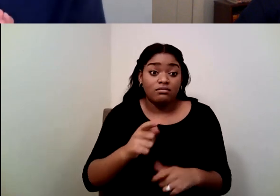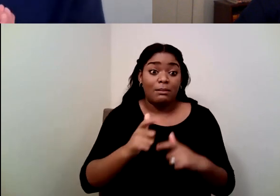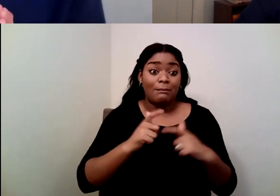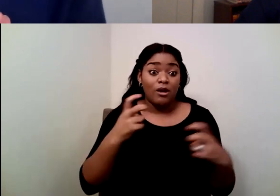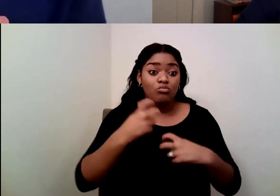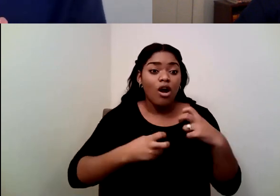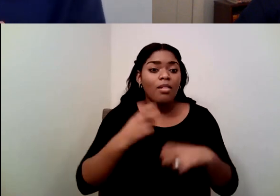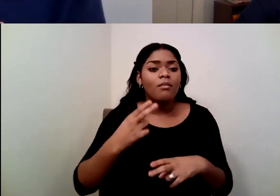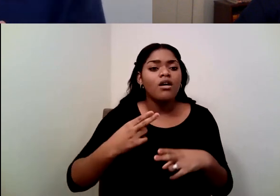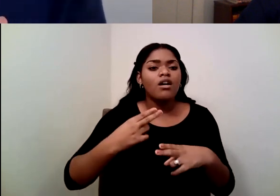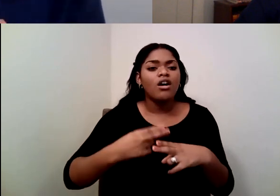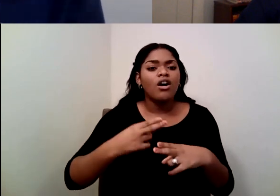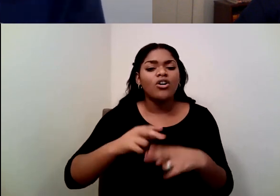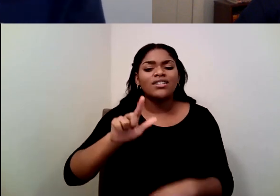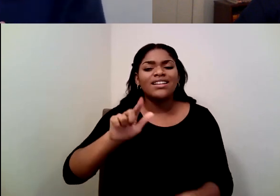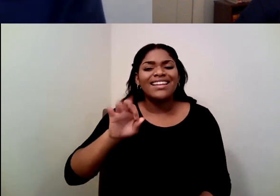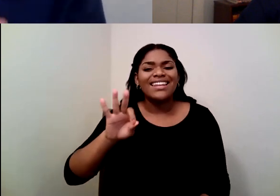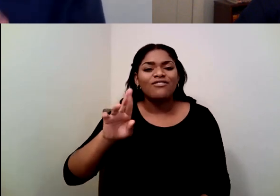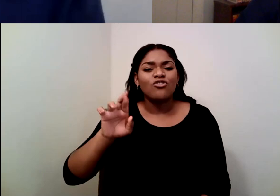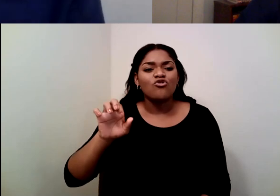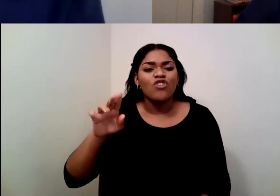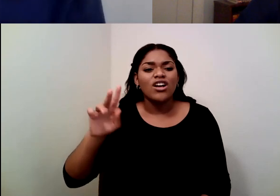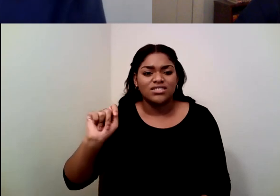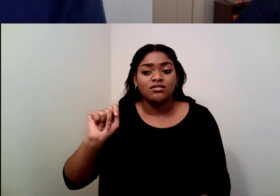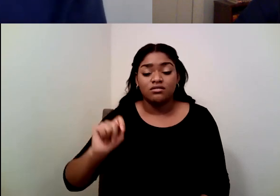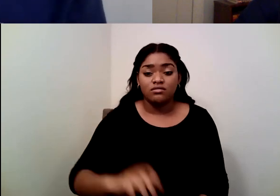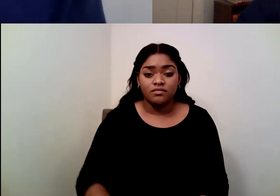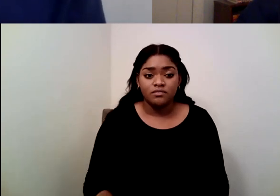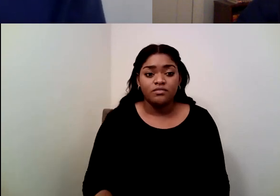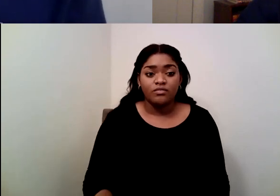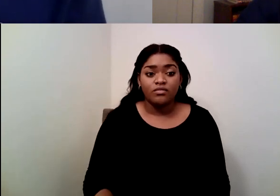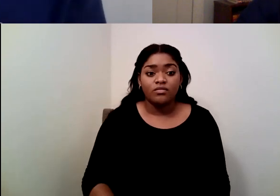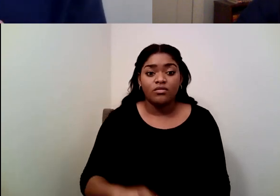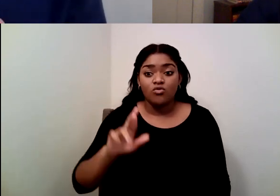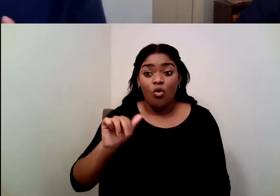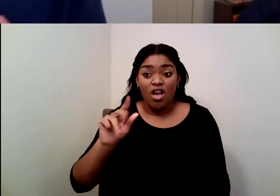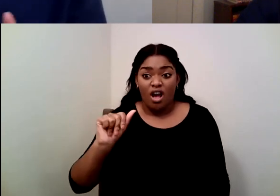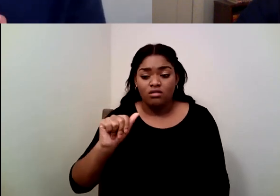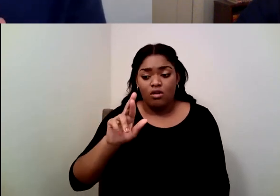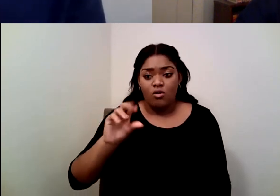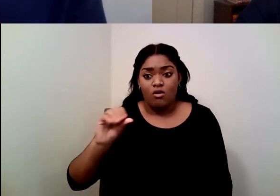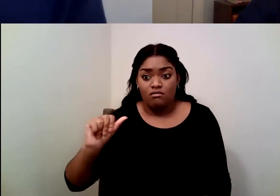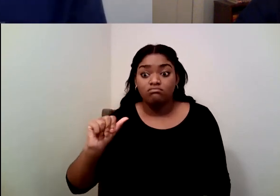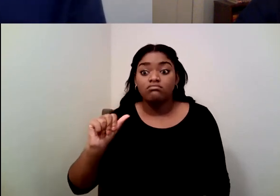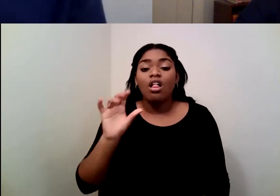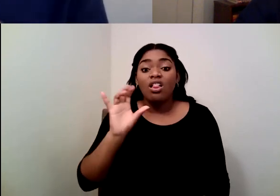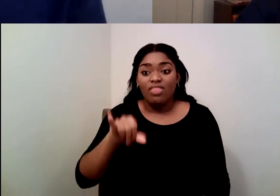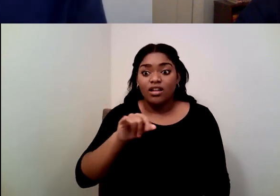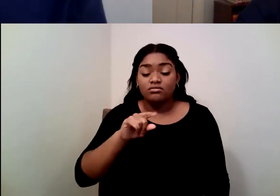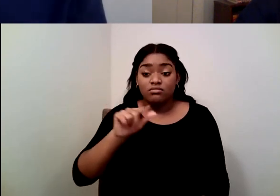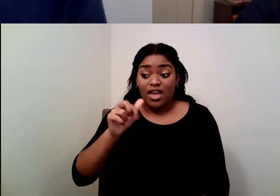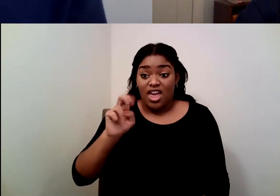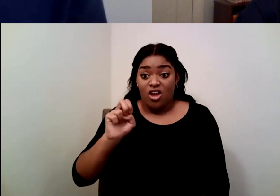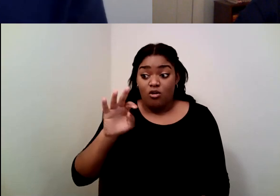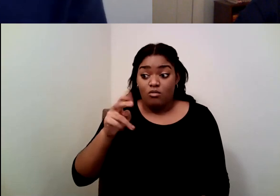called leaf rust. Leaf rust. And leaf rust is an airborne fungus.